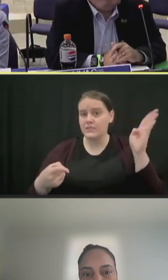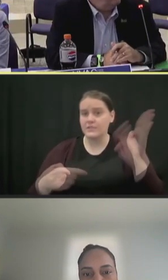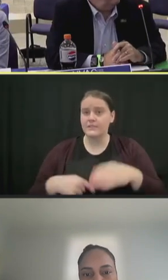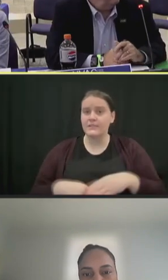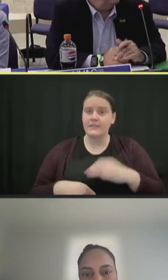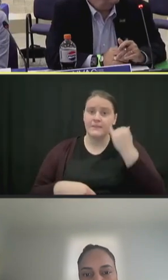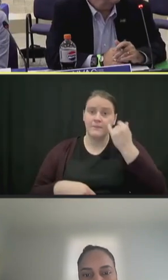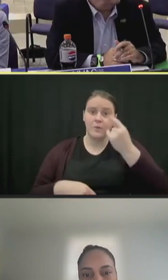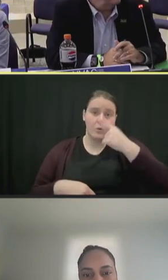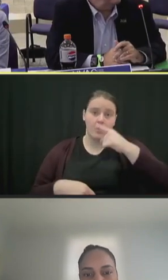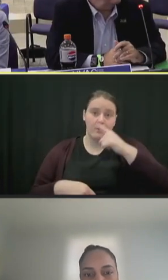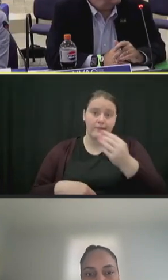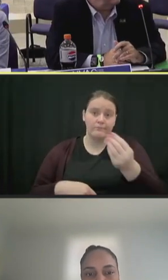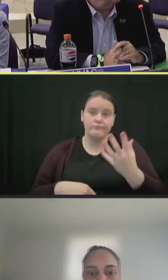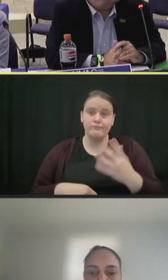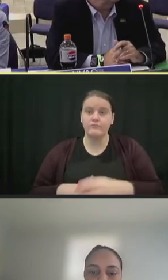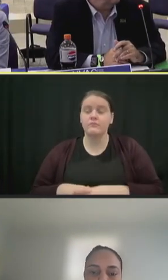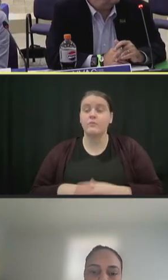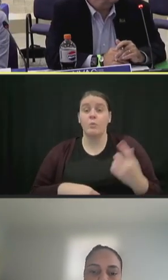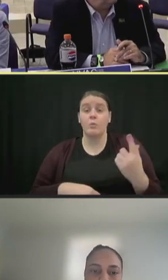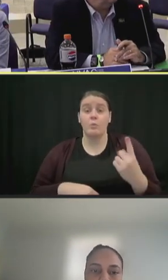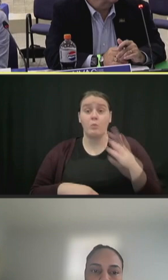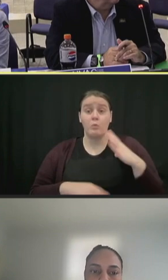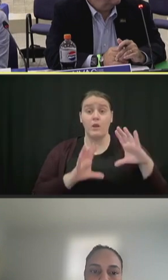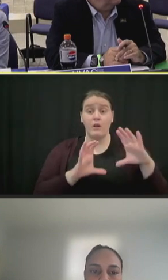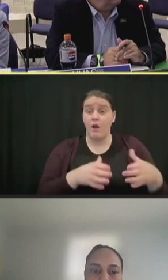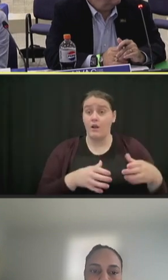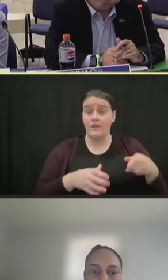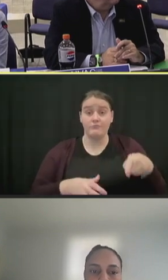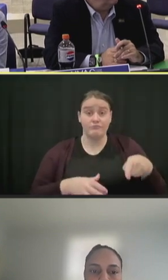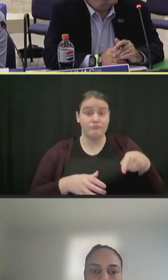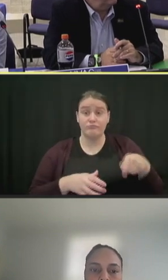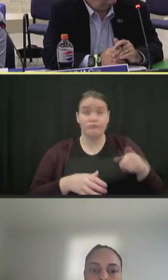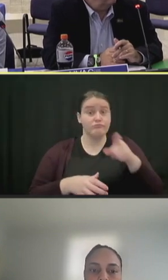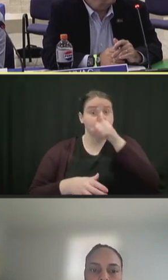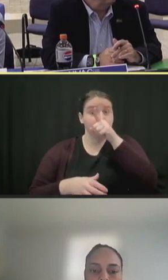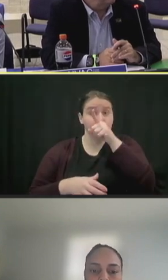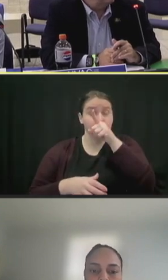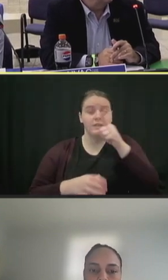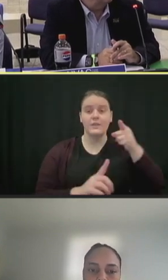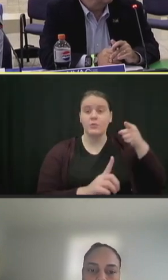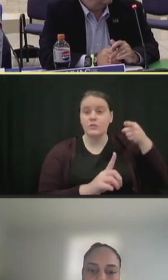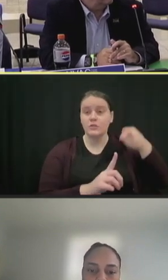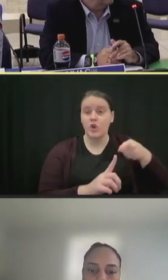audience that I didn't hear you talk about that you were targeting are the payers. We